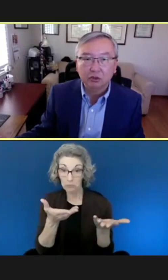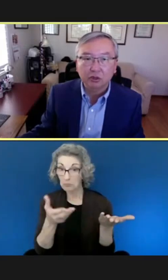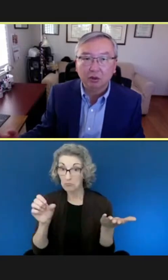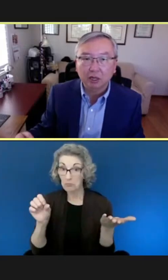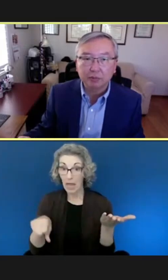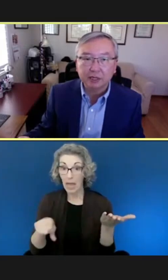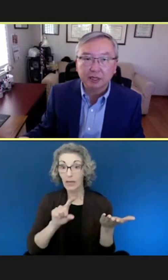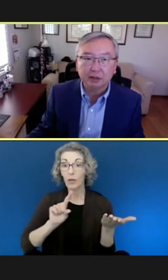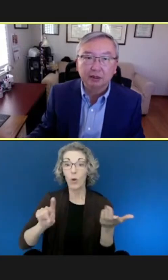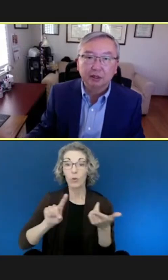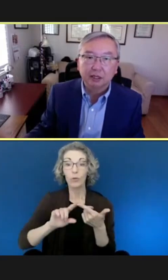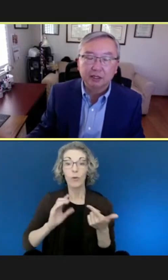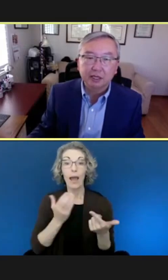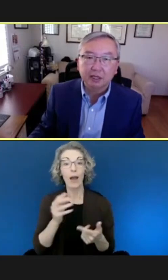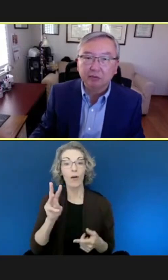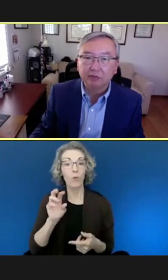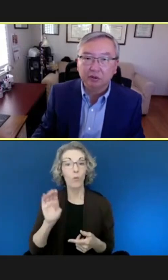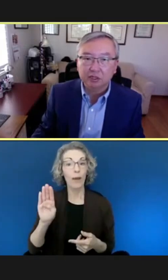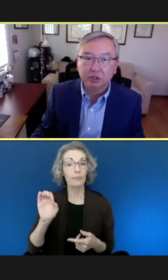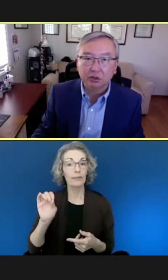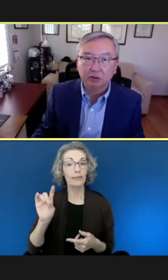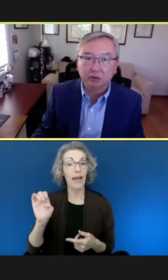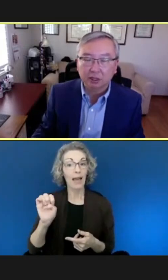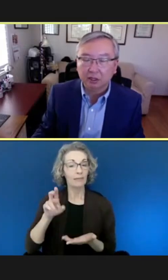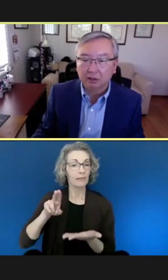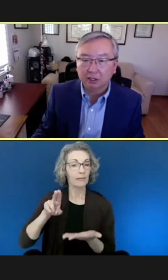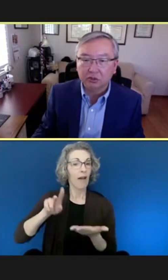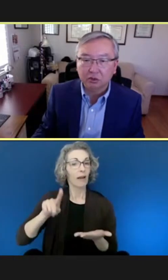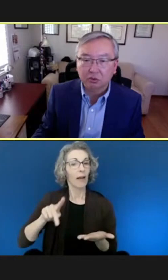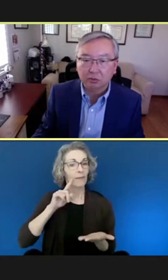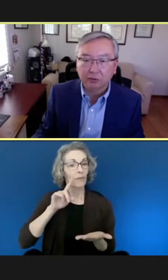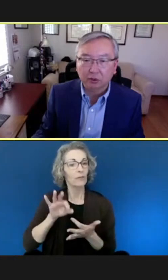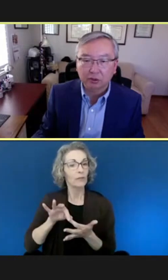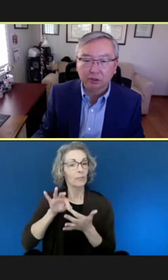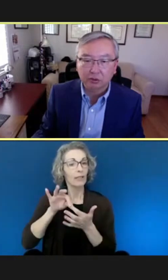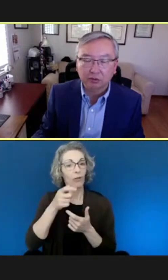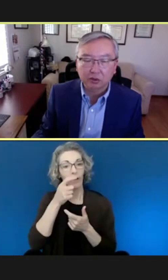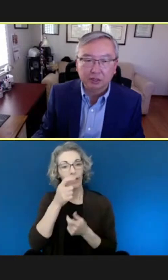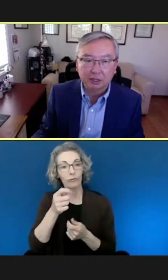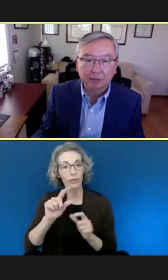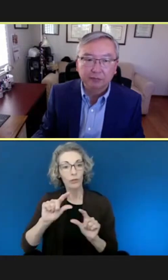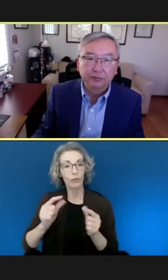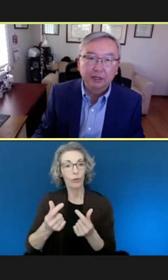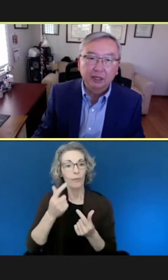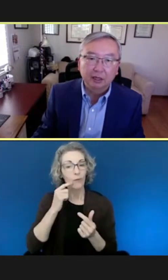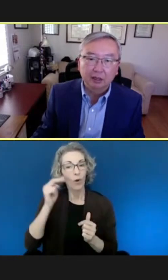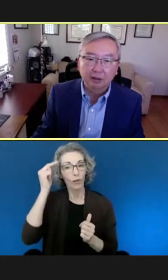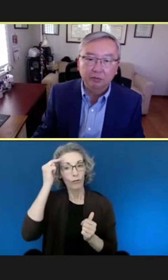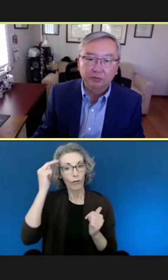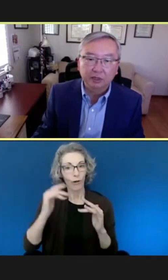and sign up for the special interest group for neurodiversity.